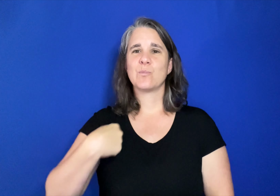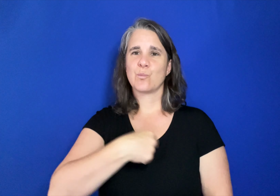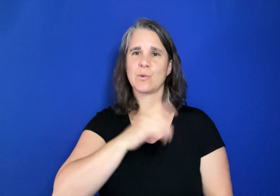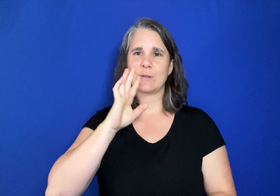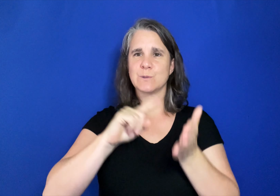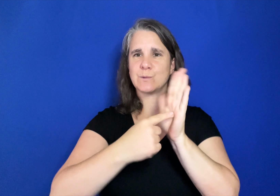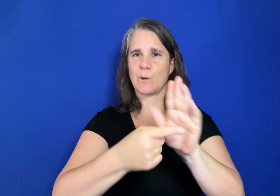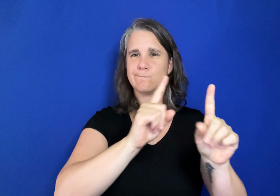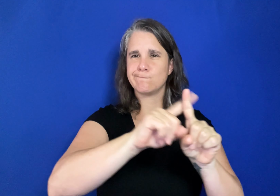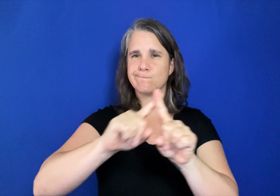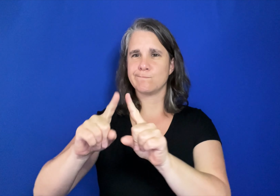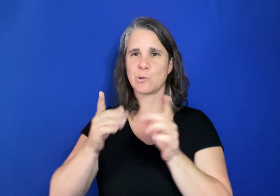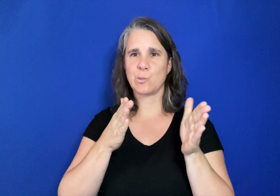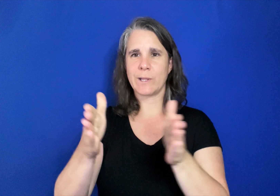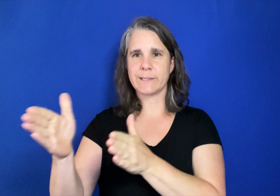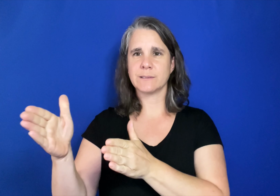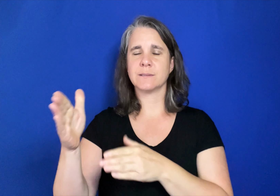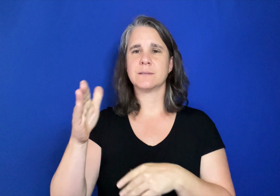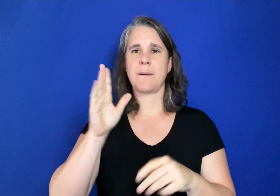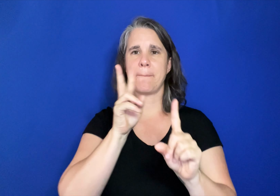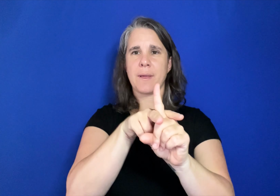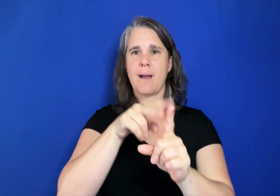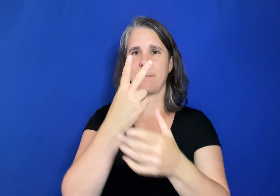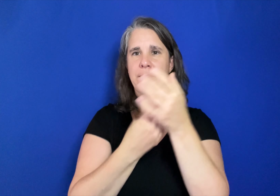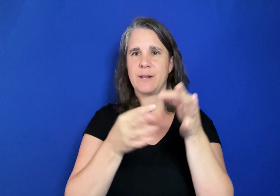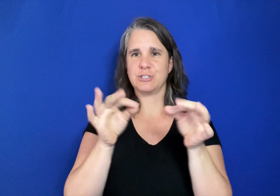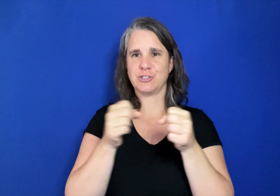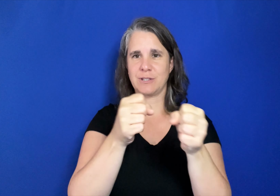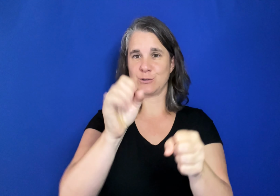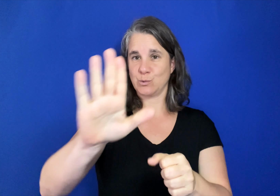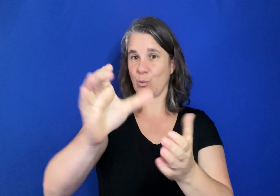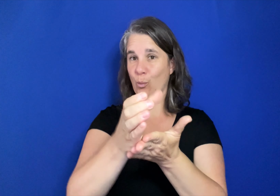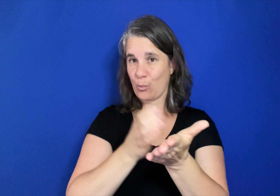We will show various ways to apply bilingual strategies in your course,